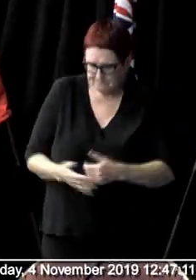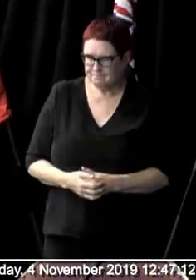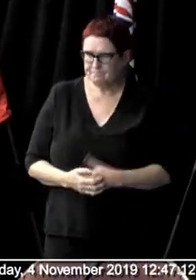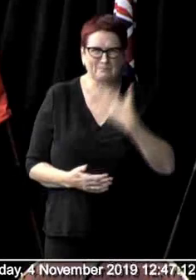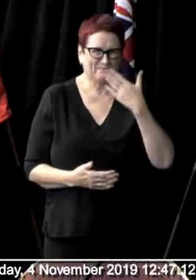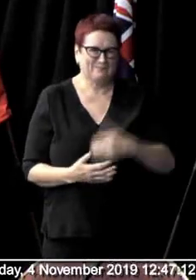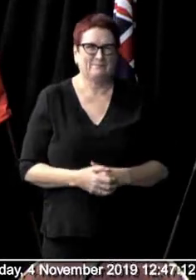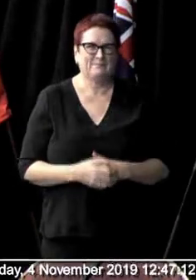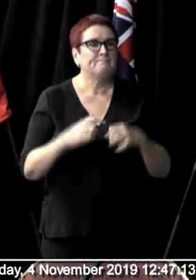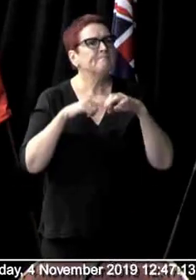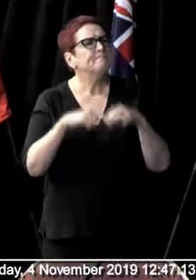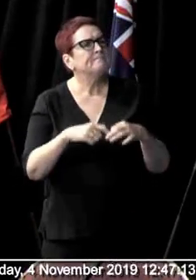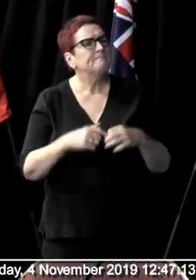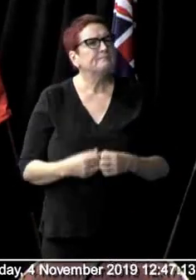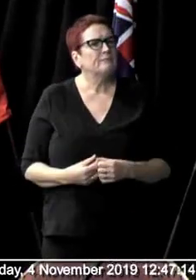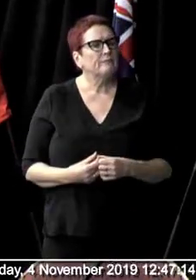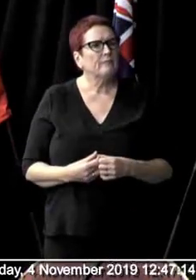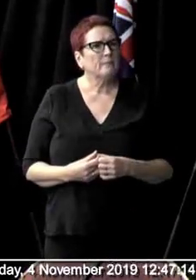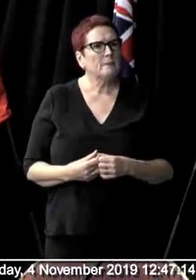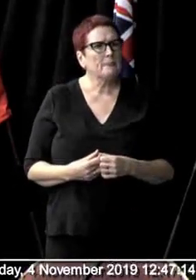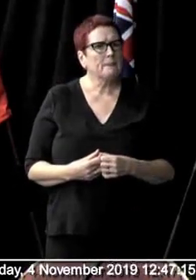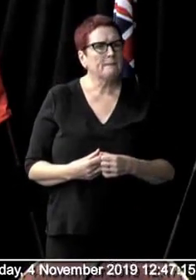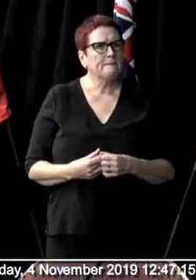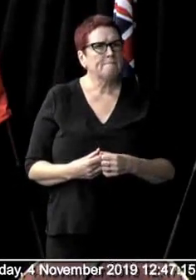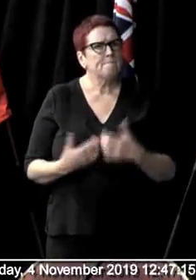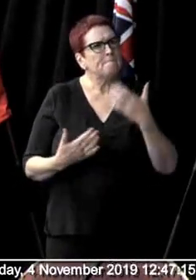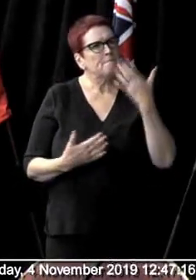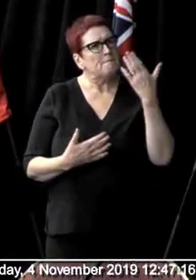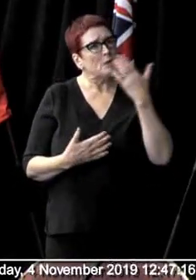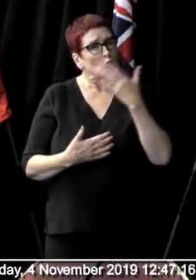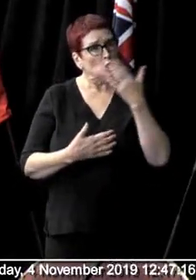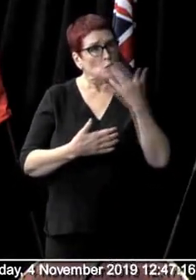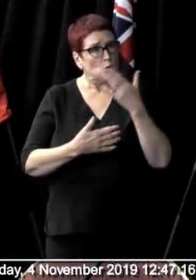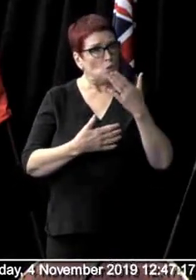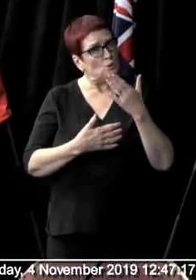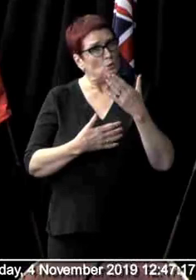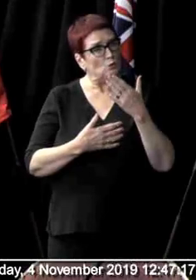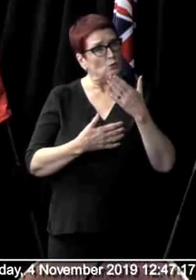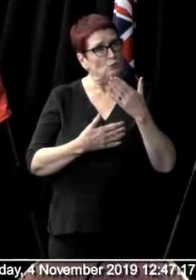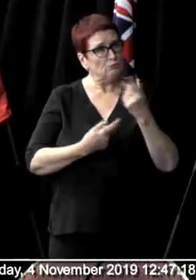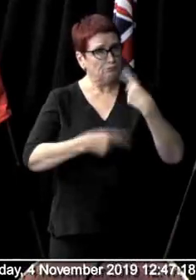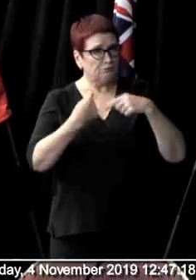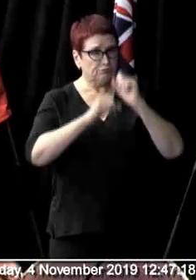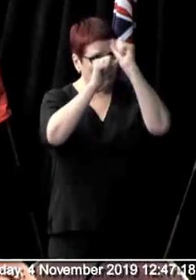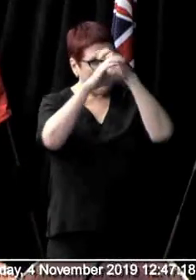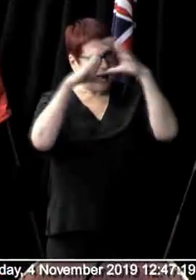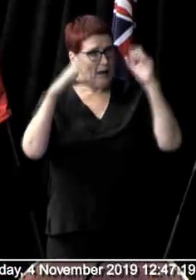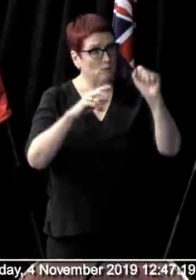So has the school shared with you their sense of vision for your daughter when she finishes school?